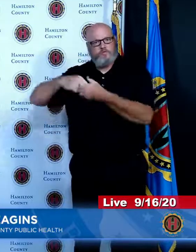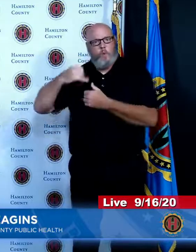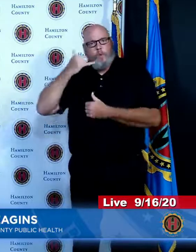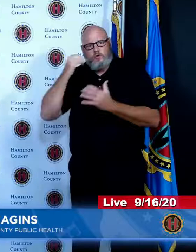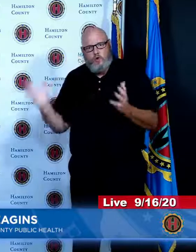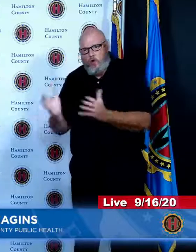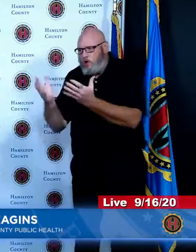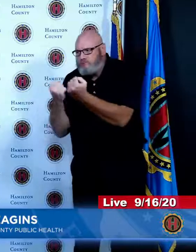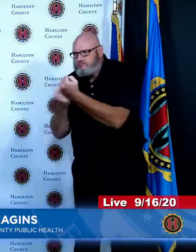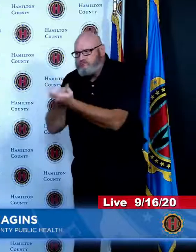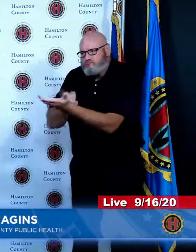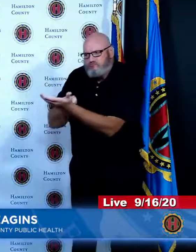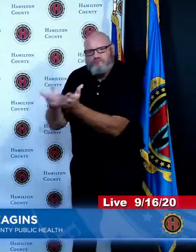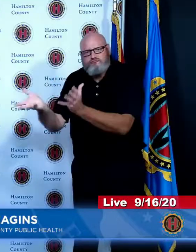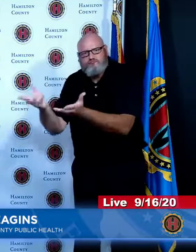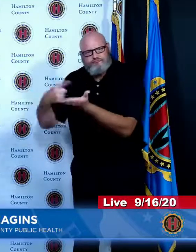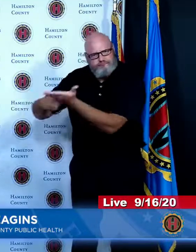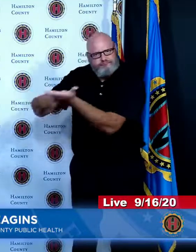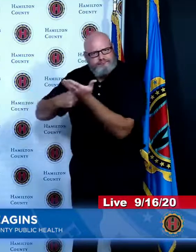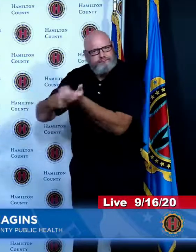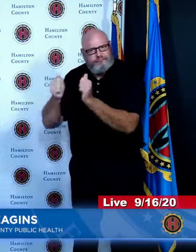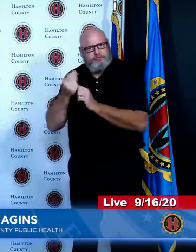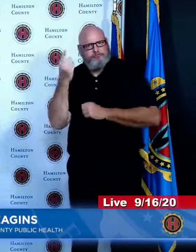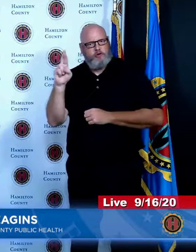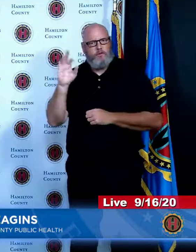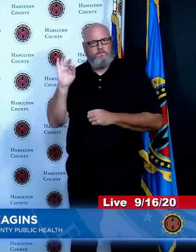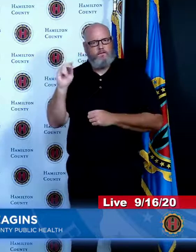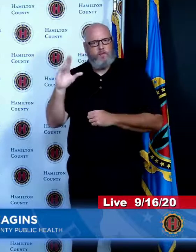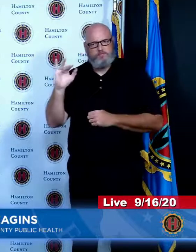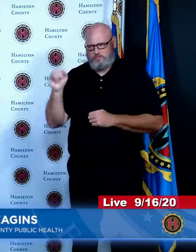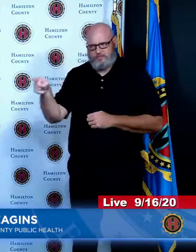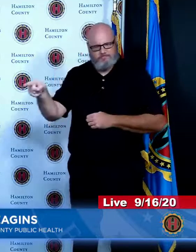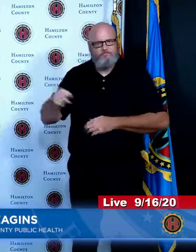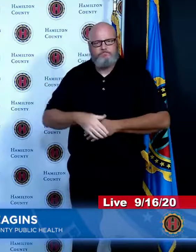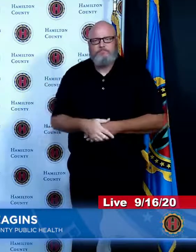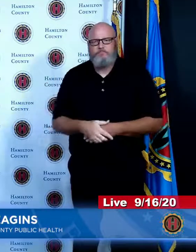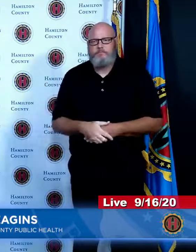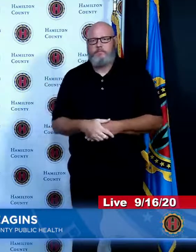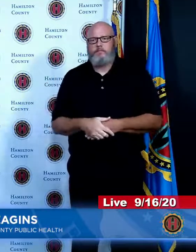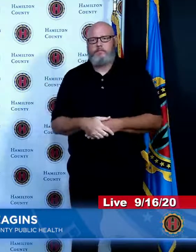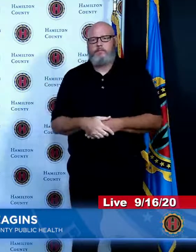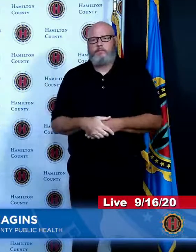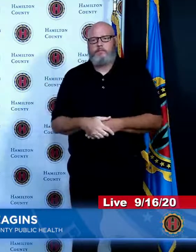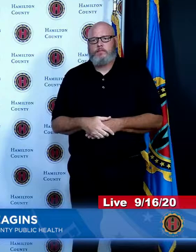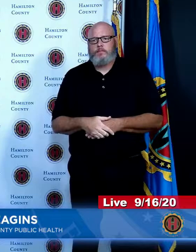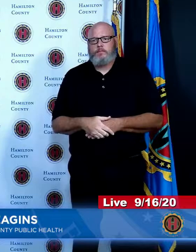one more thing that we do collaboratively I believe our first slide is the testing sites